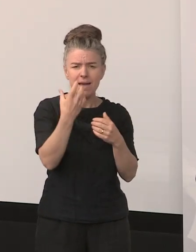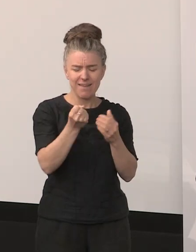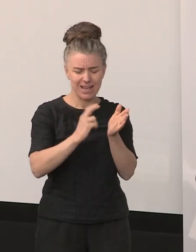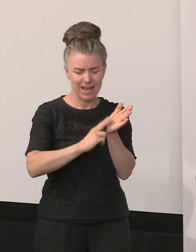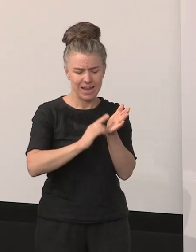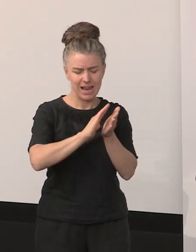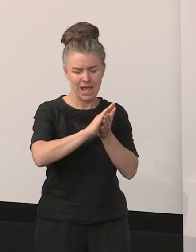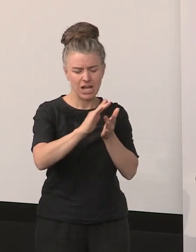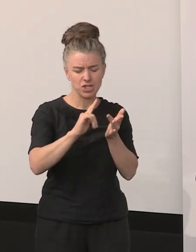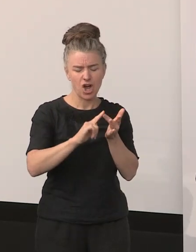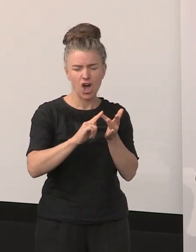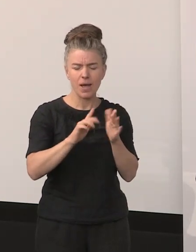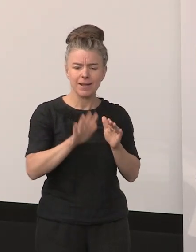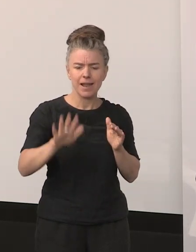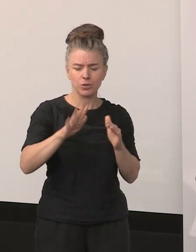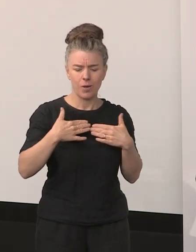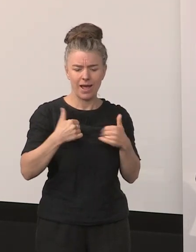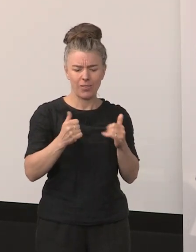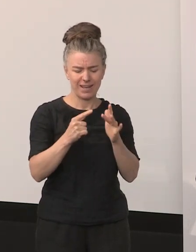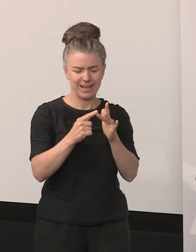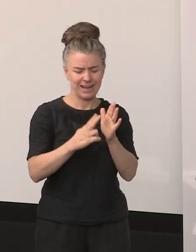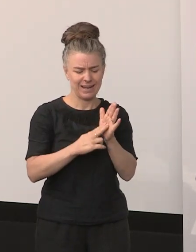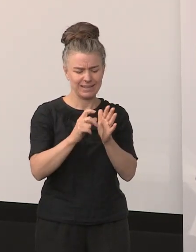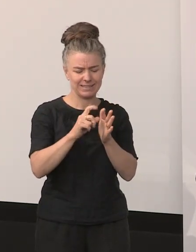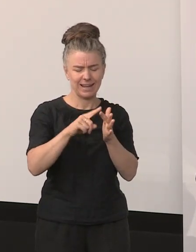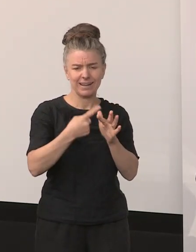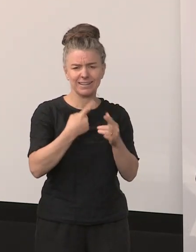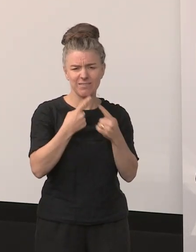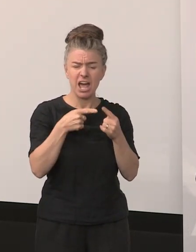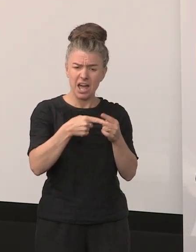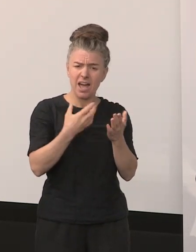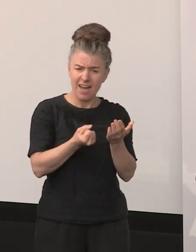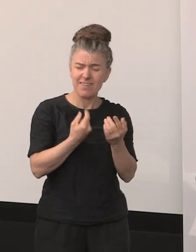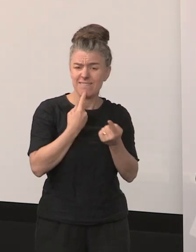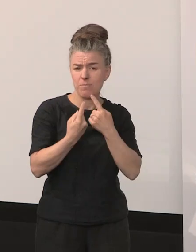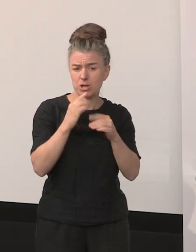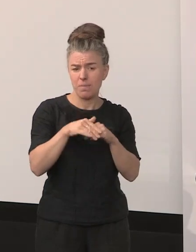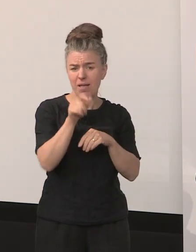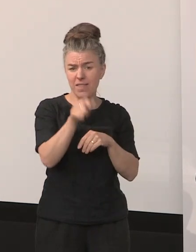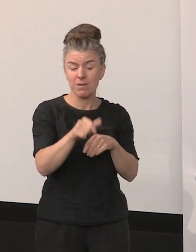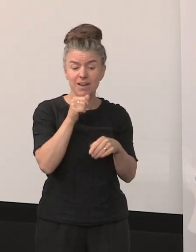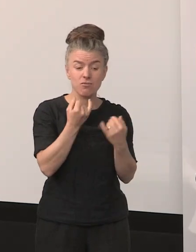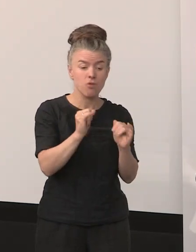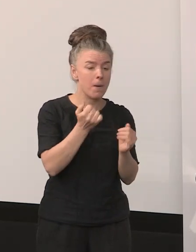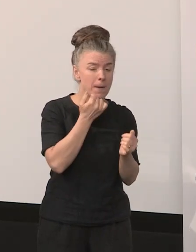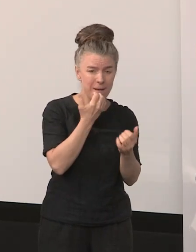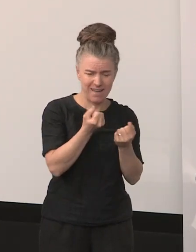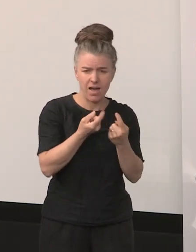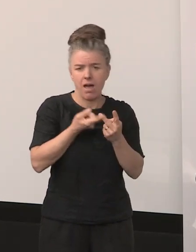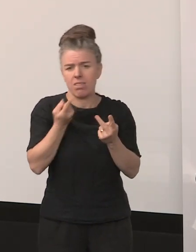Kiwis, or family members, many of them will have, or will be allocated a National Health